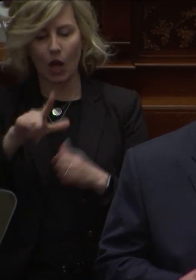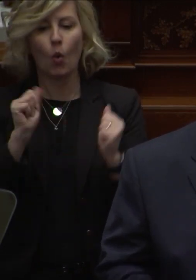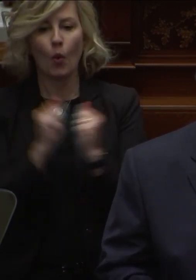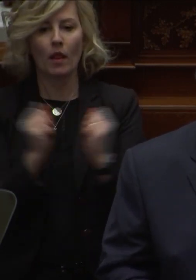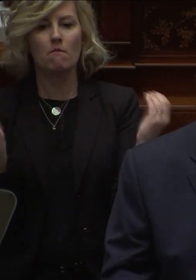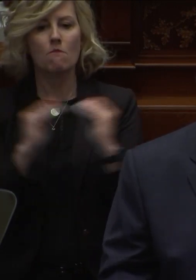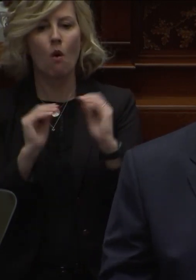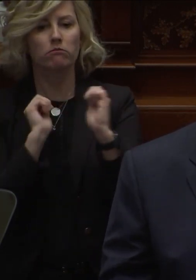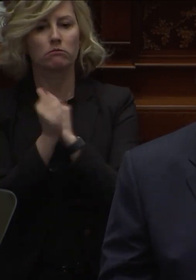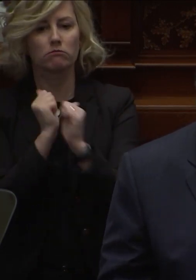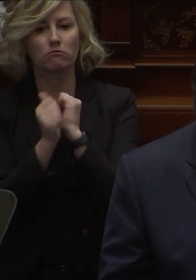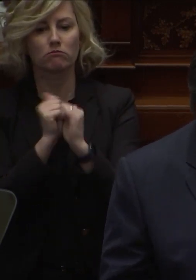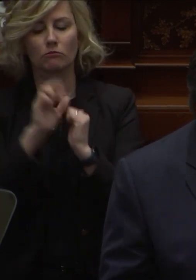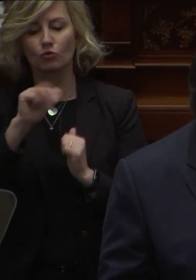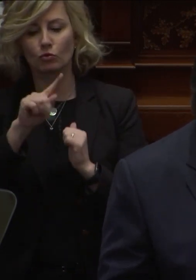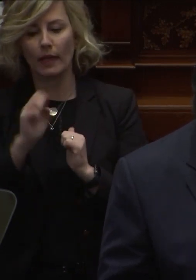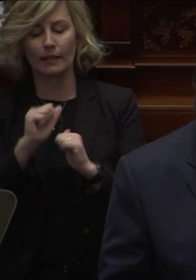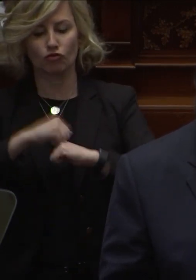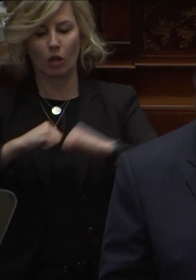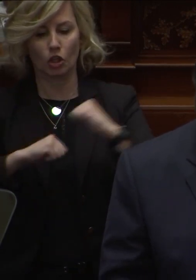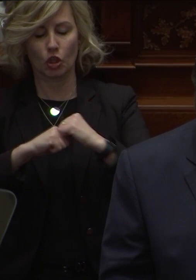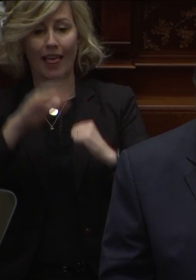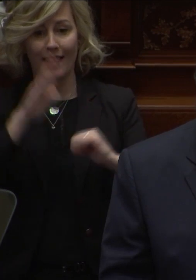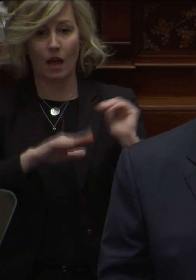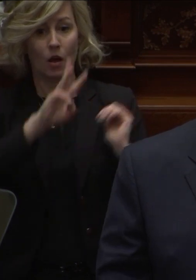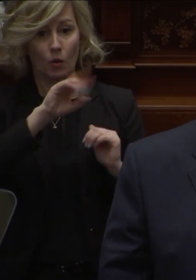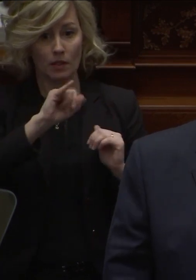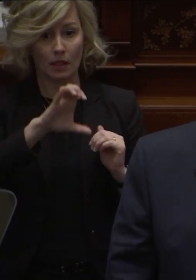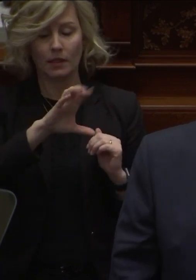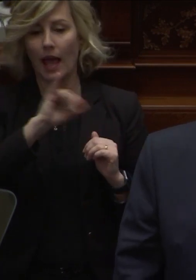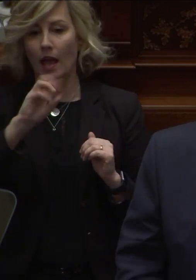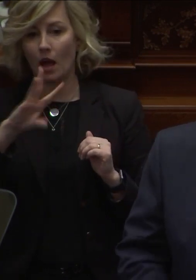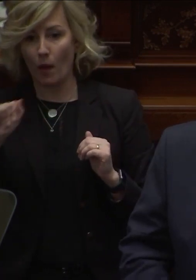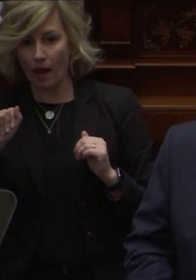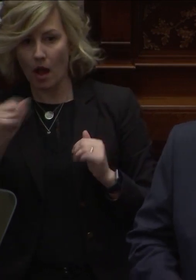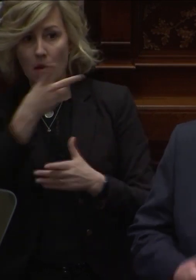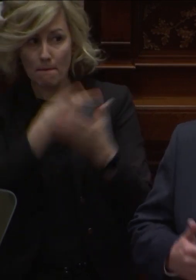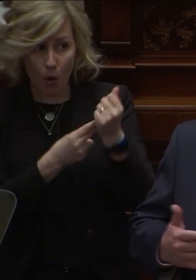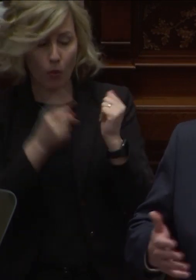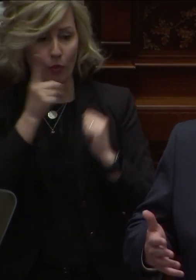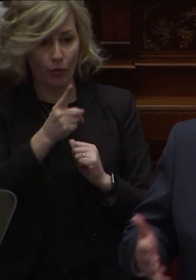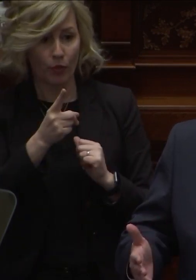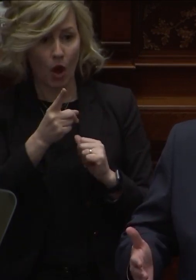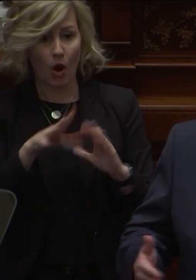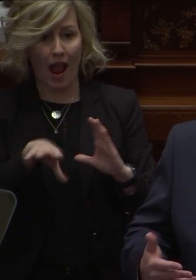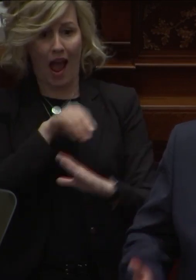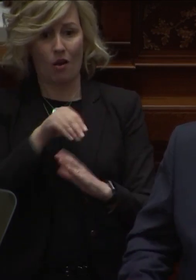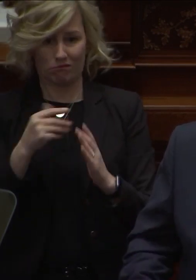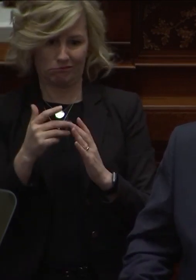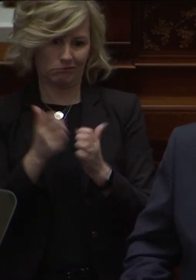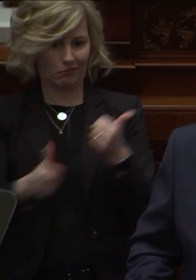WEALTHIEST TO PAY MA LITTLE MORE JUST FOR CLARITY, A FAIR TAX IS THREE QUARTERING OF STATES WITH